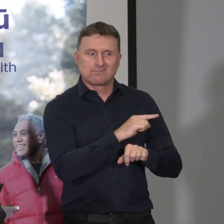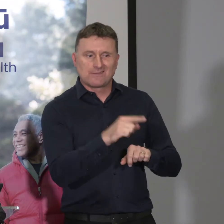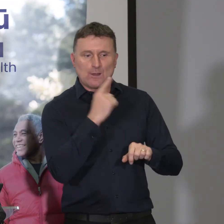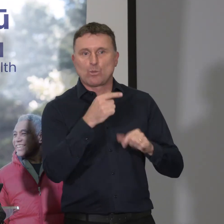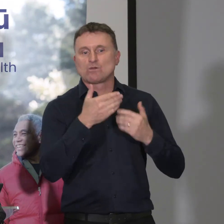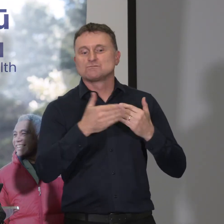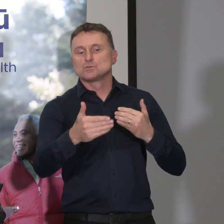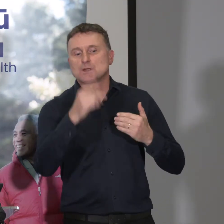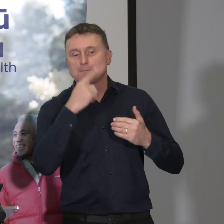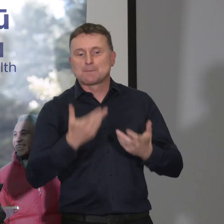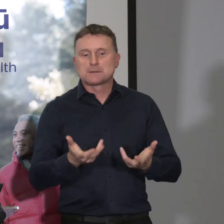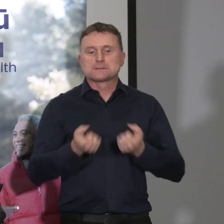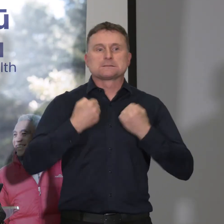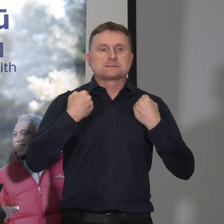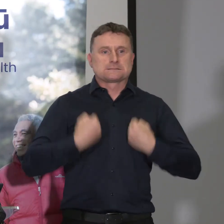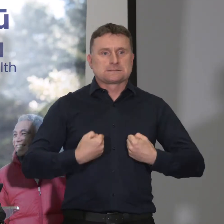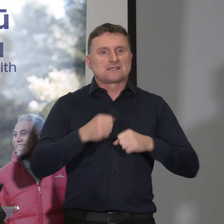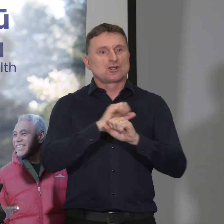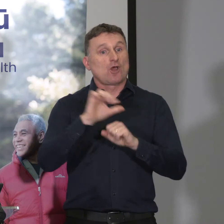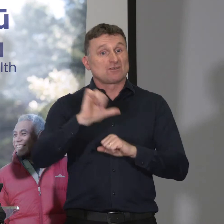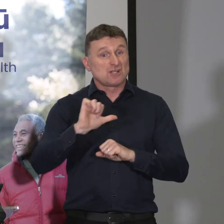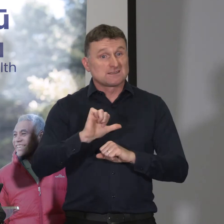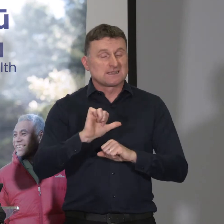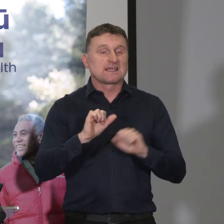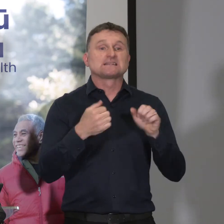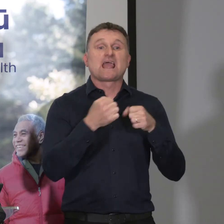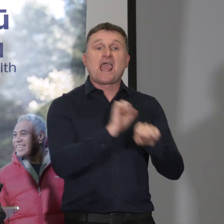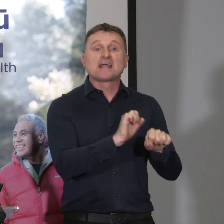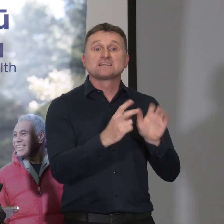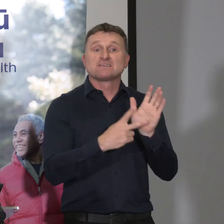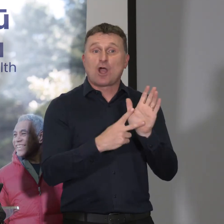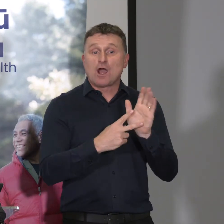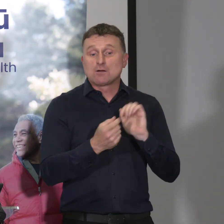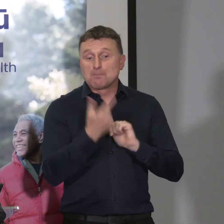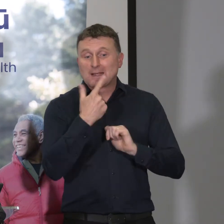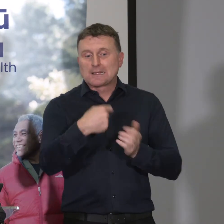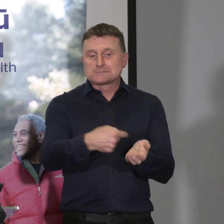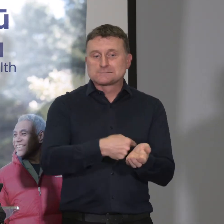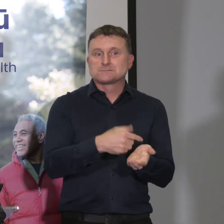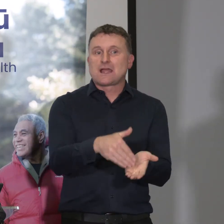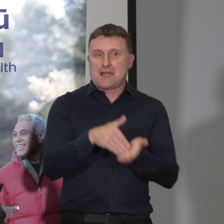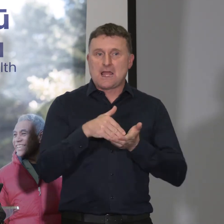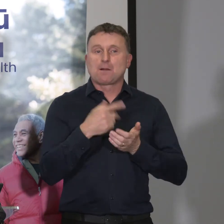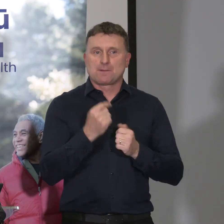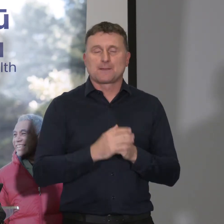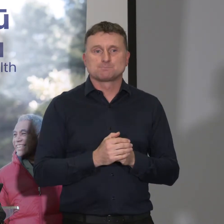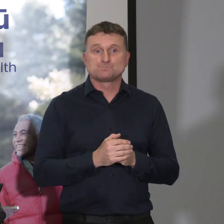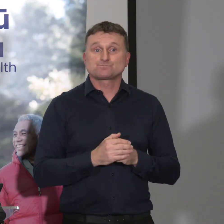increasing antiviral use and increasing population. The impact of antiviral medicines on the future shape of the brick will be considered by the group with future models.